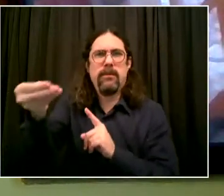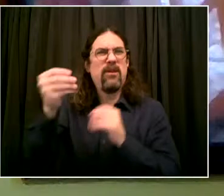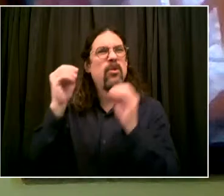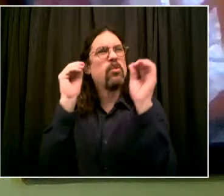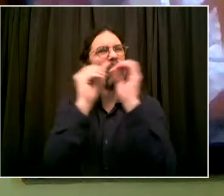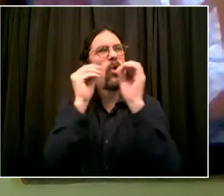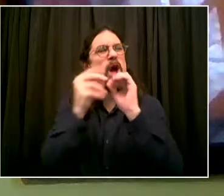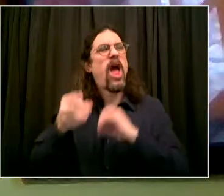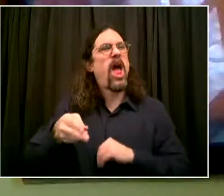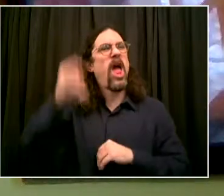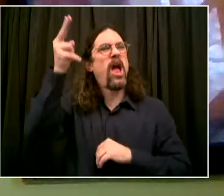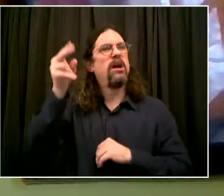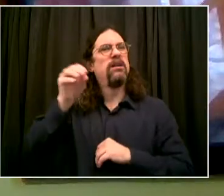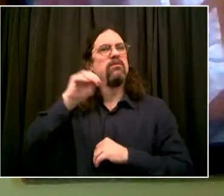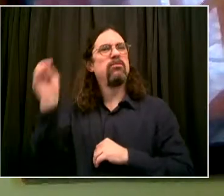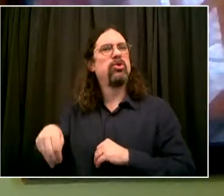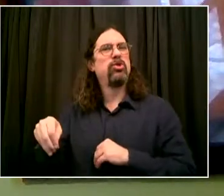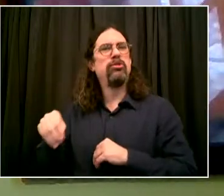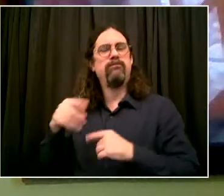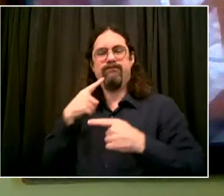MORE INFECTIOUS,S THAT IS SOMETHING THAT IS STILL BEING